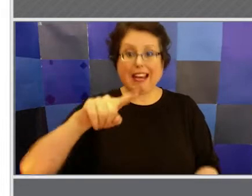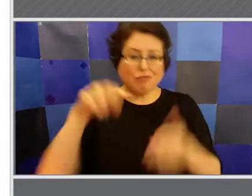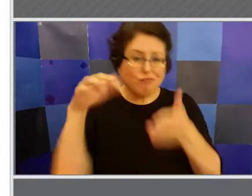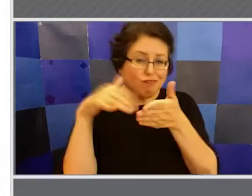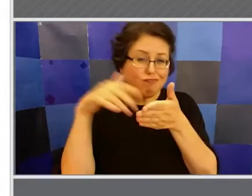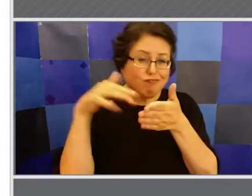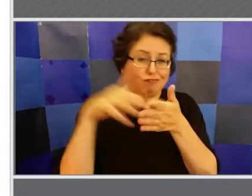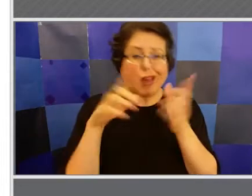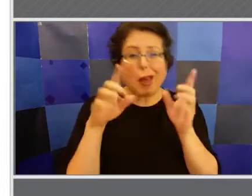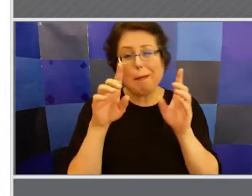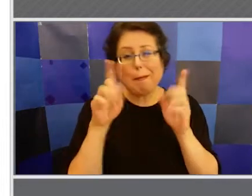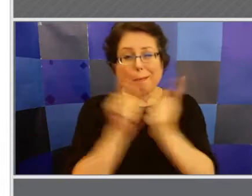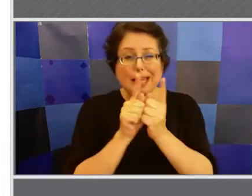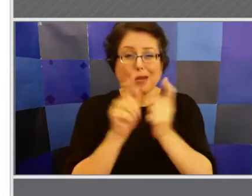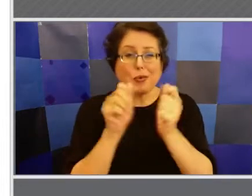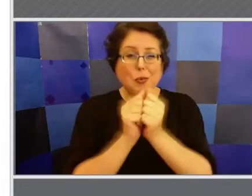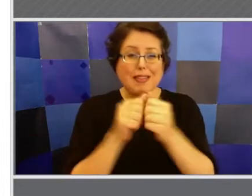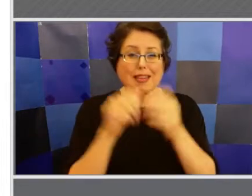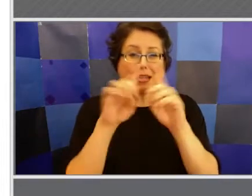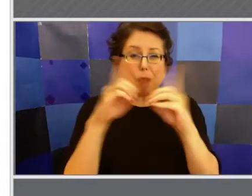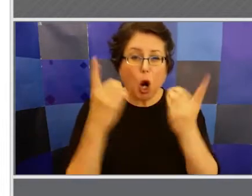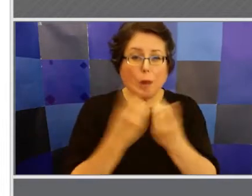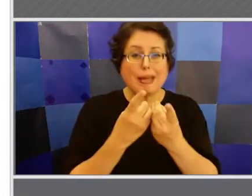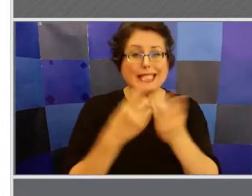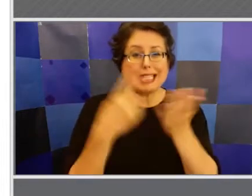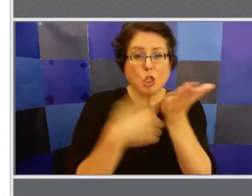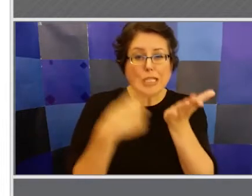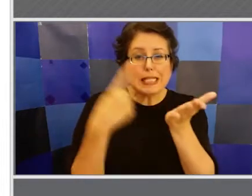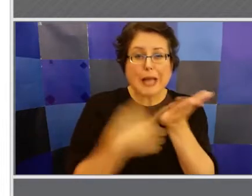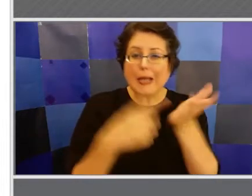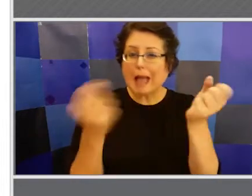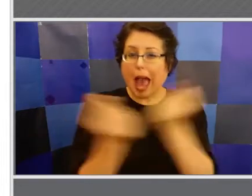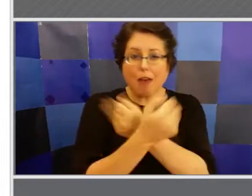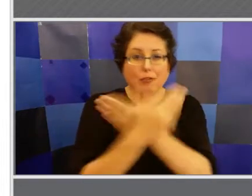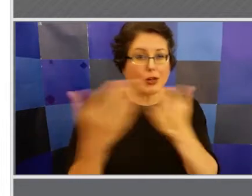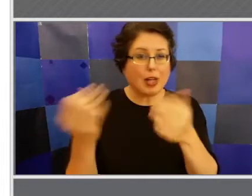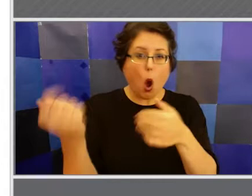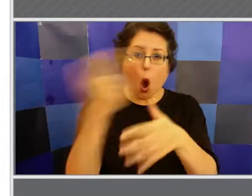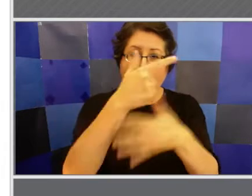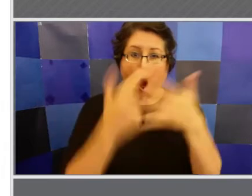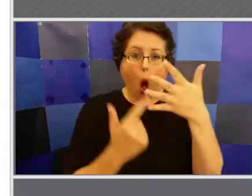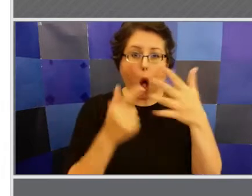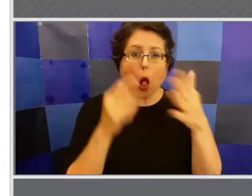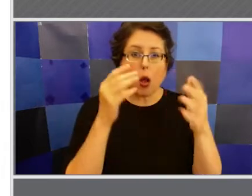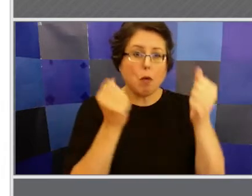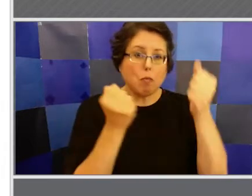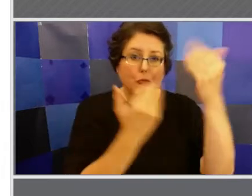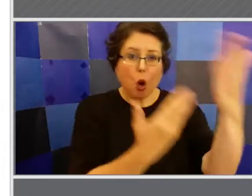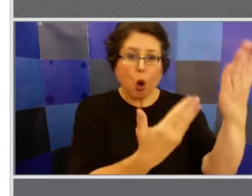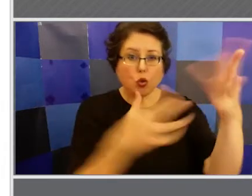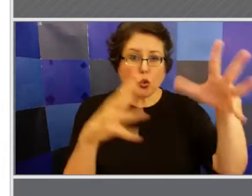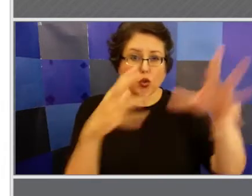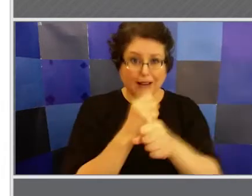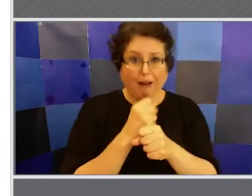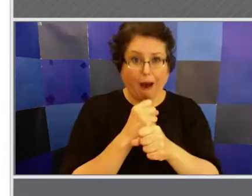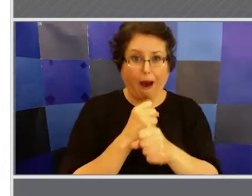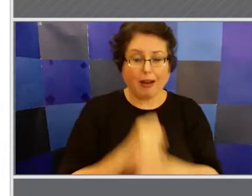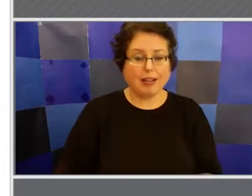40s, to discuss every proposal that was received over the.